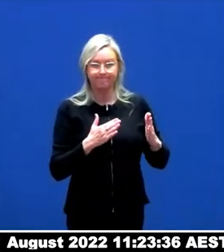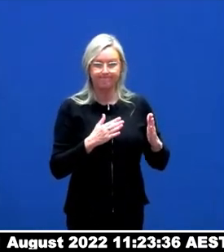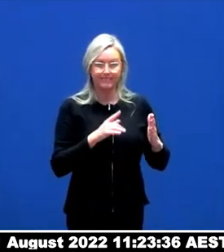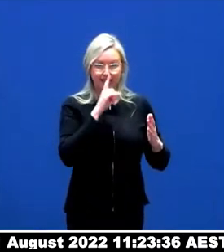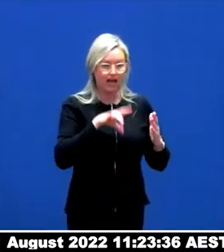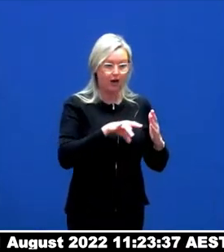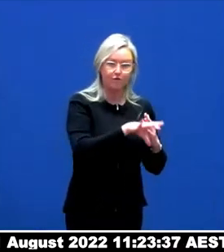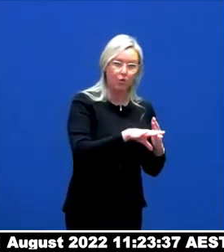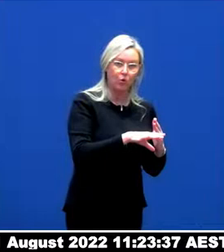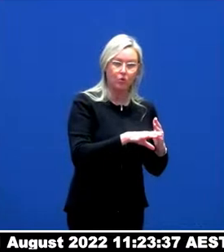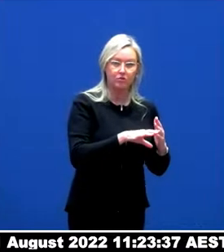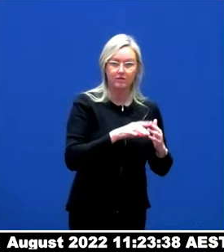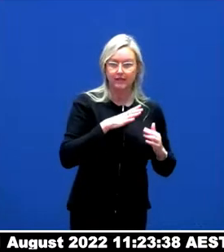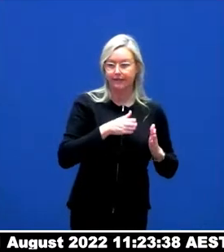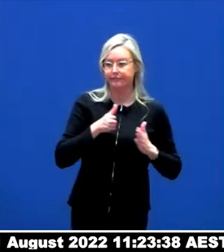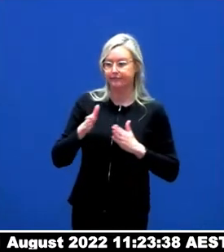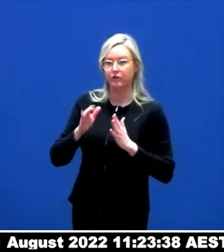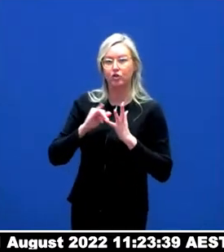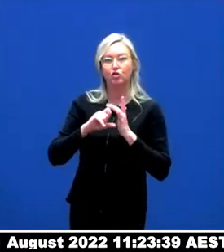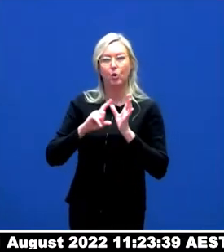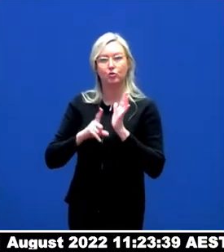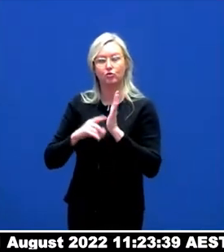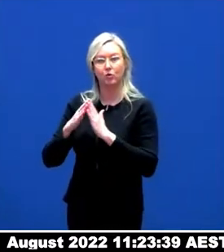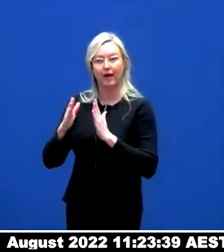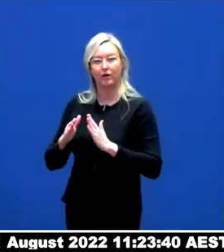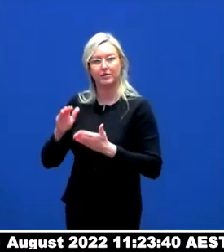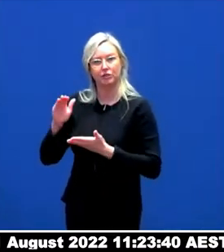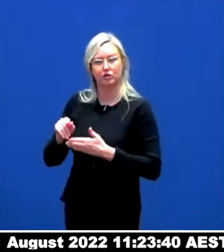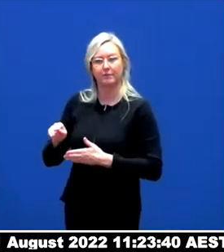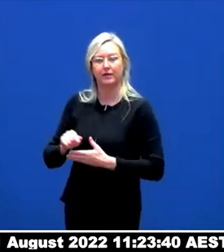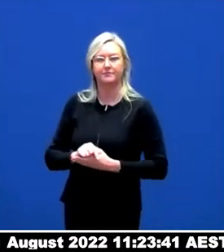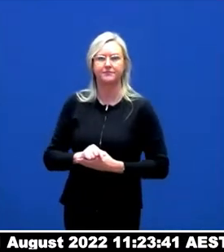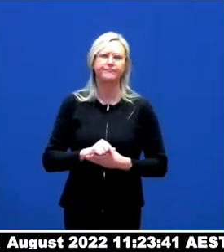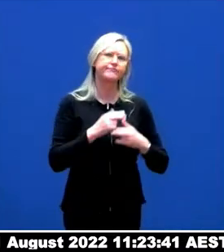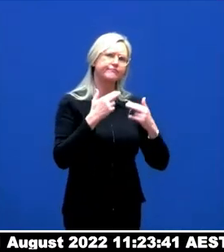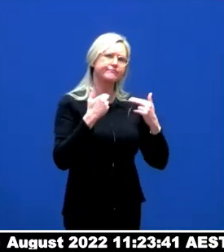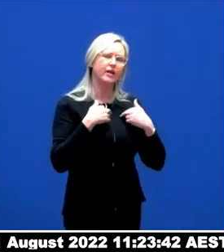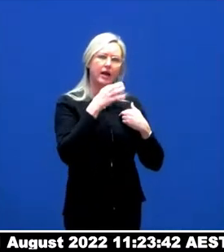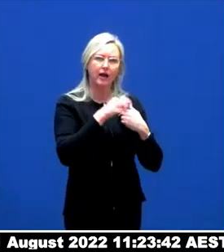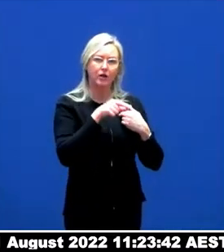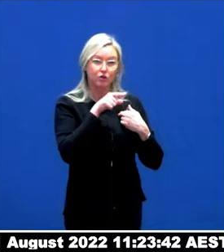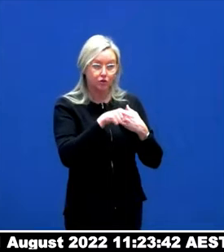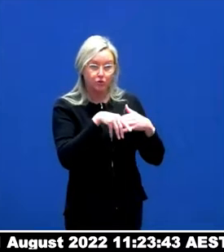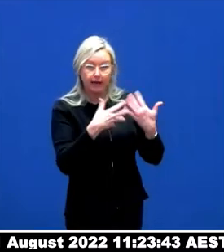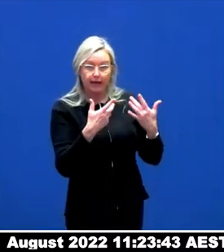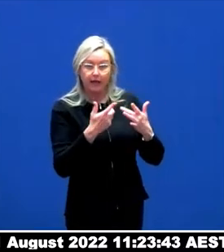Now, is there anything else that you wanted to talk about today that I haven't asked you about, that you wanted to discuss with us?